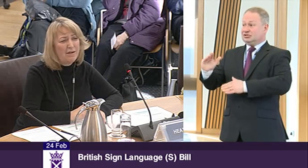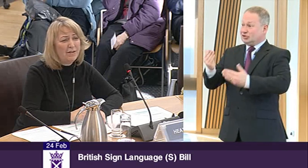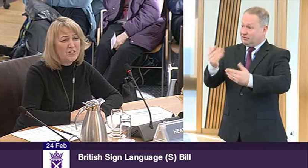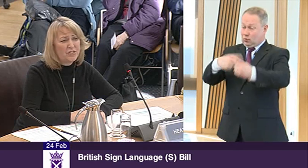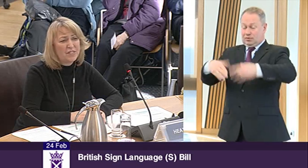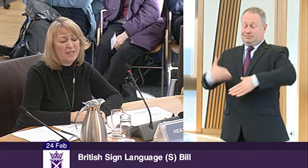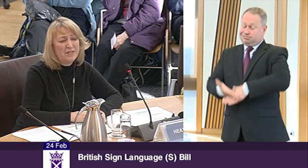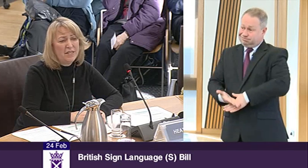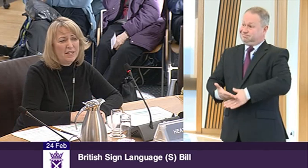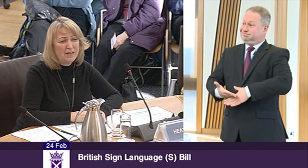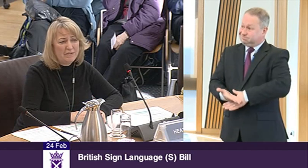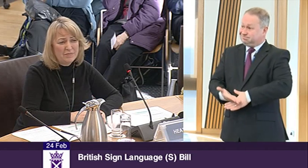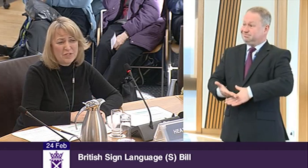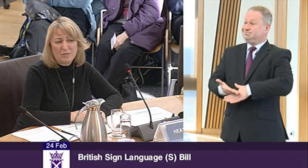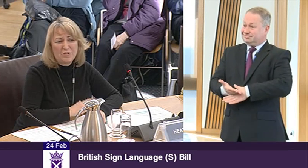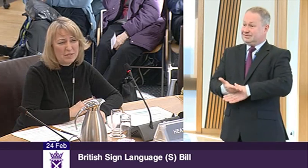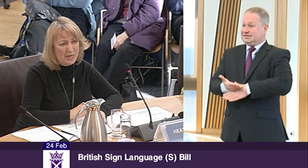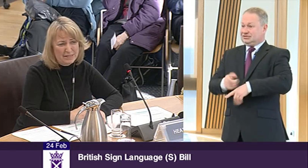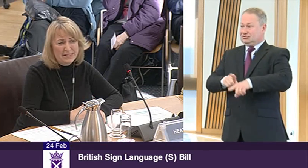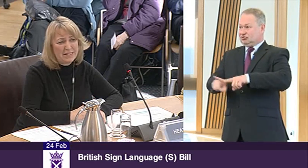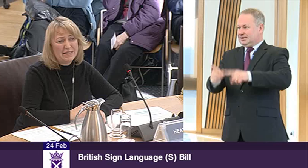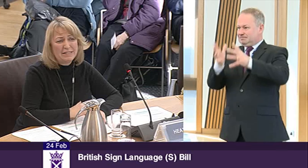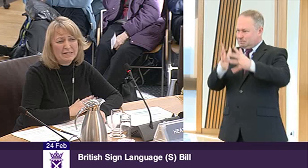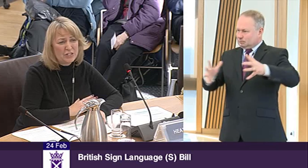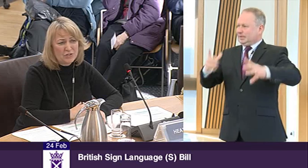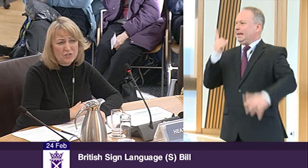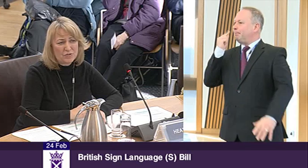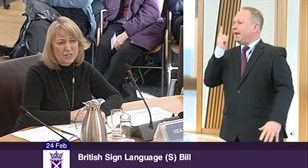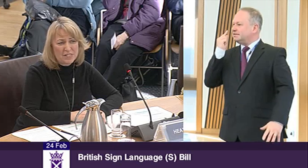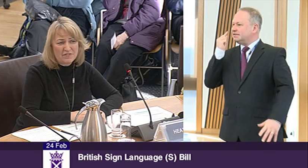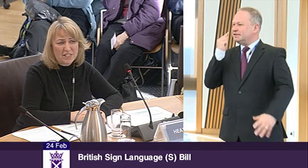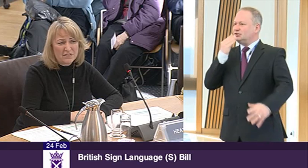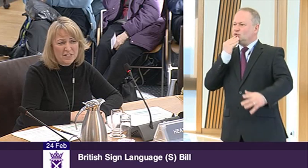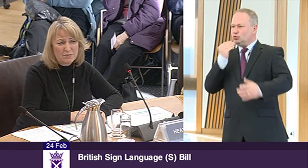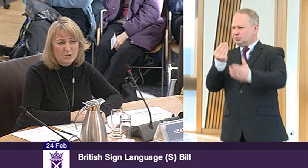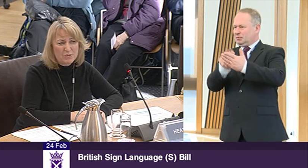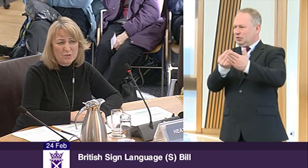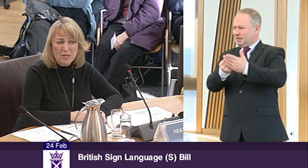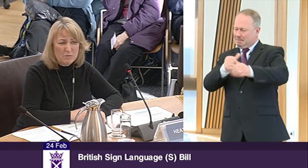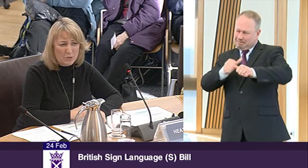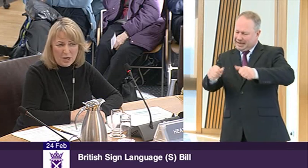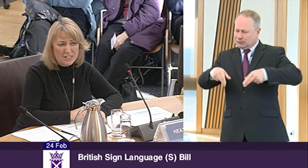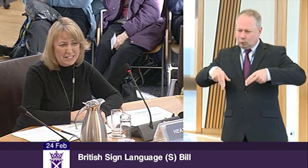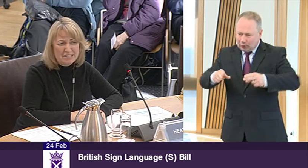are working incredibly hard to build capacity and to use resources as effectively as possible,